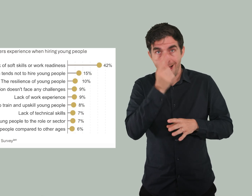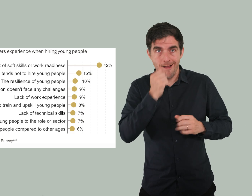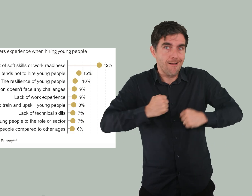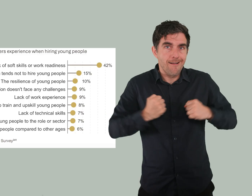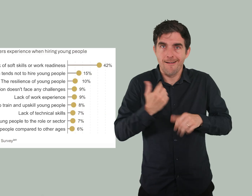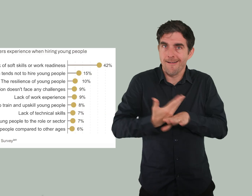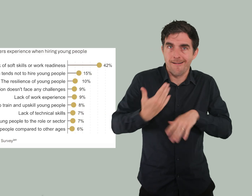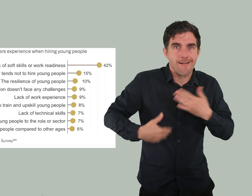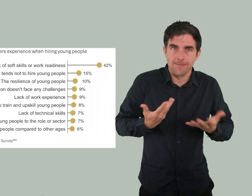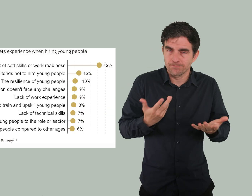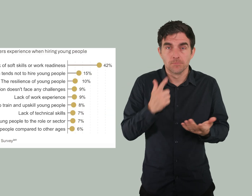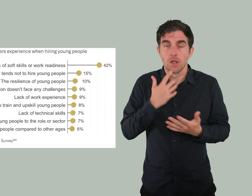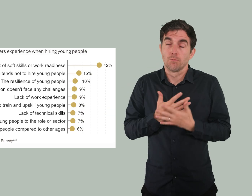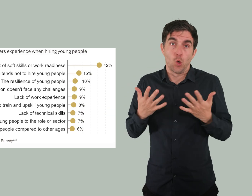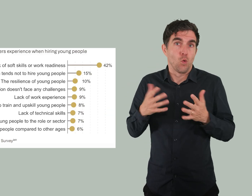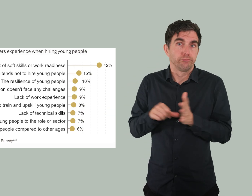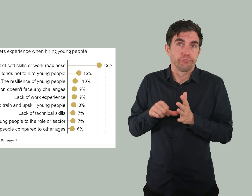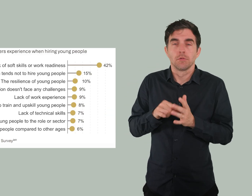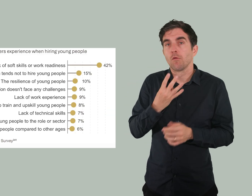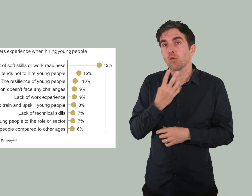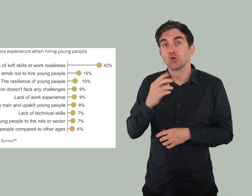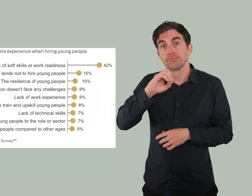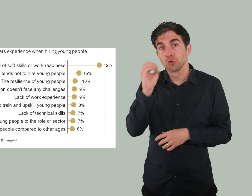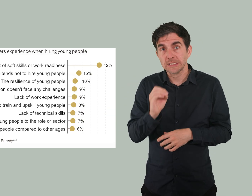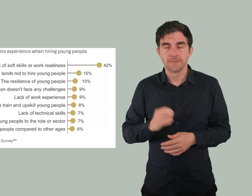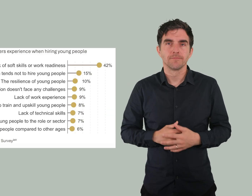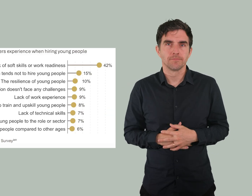the most commonly cited challenge at 42%.